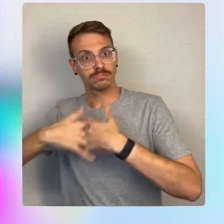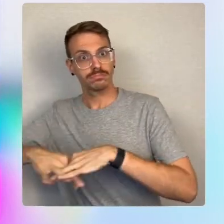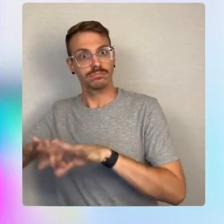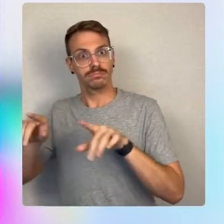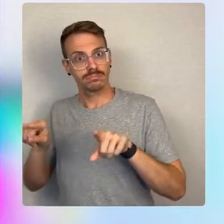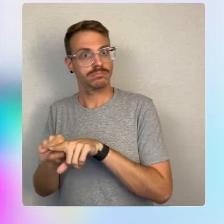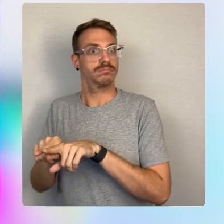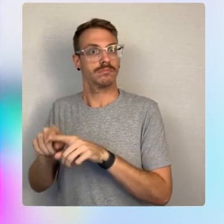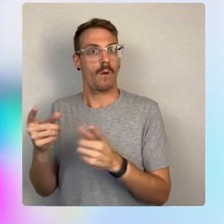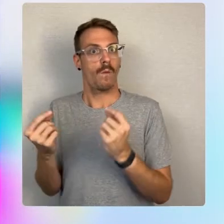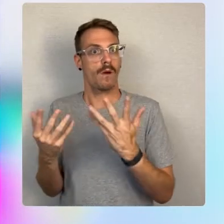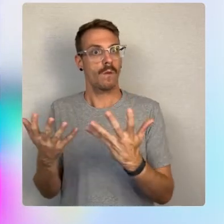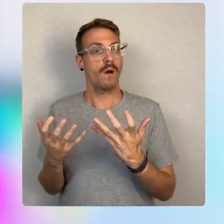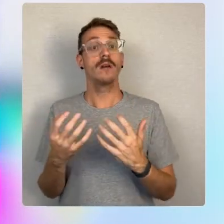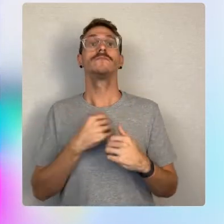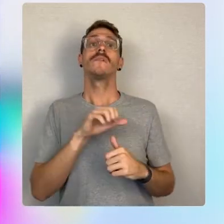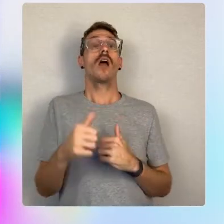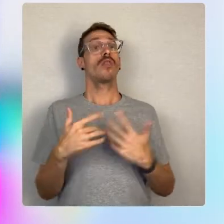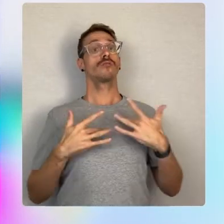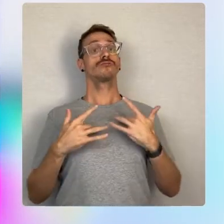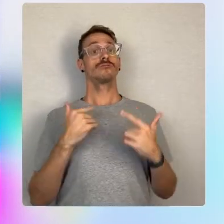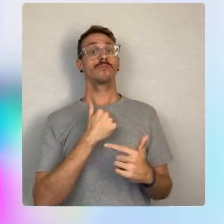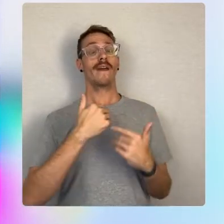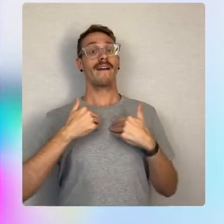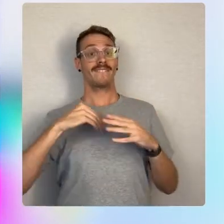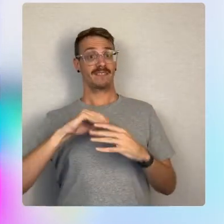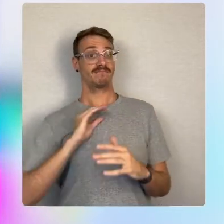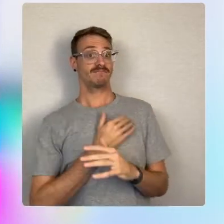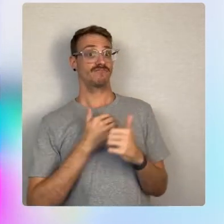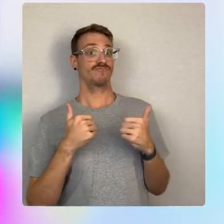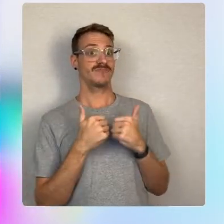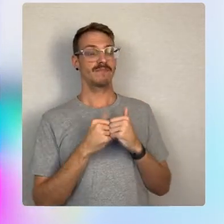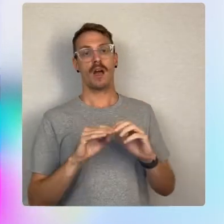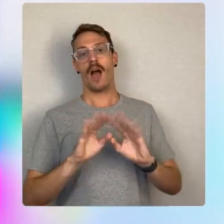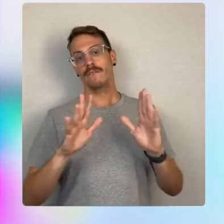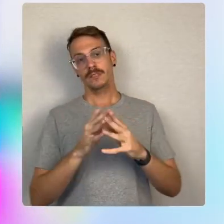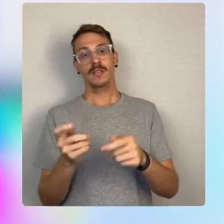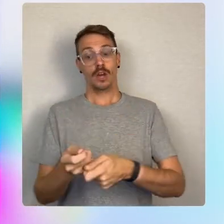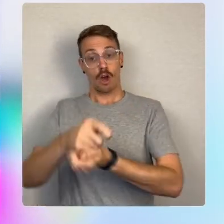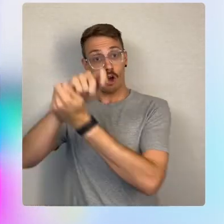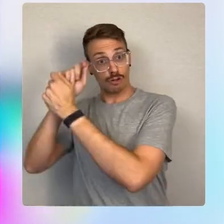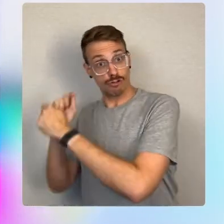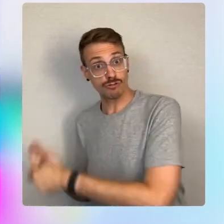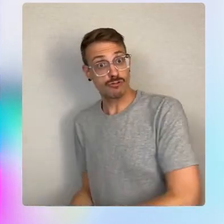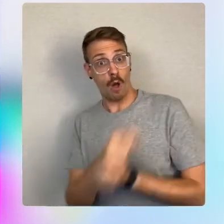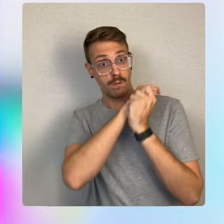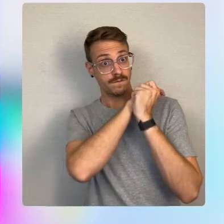The other concern that we had is in our game, you're obviously doing a golf swing, and when you do that,